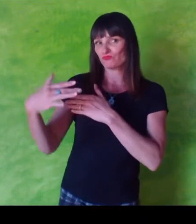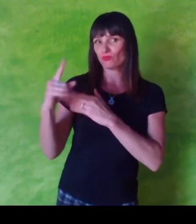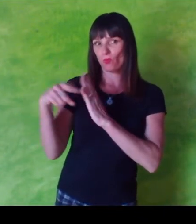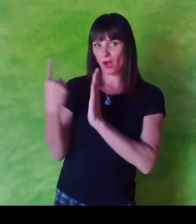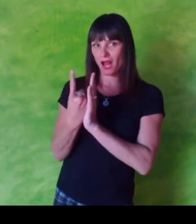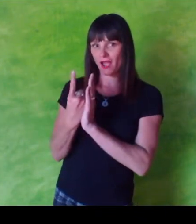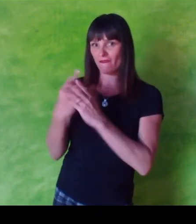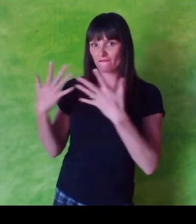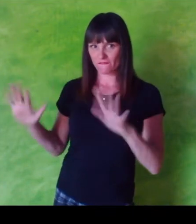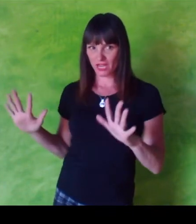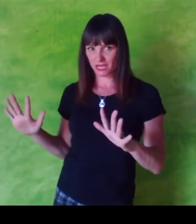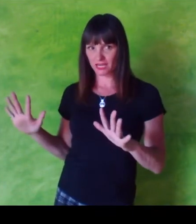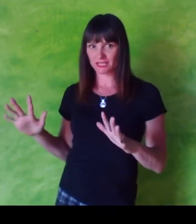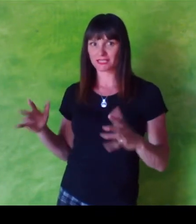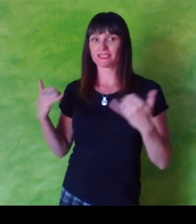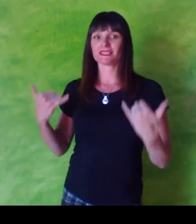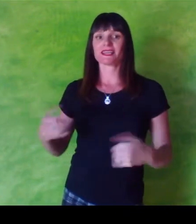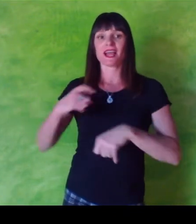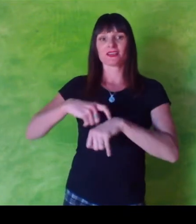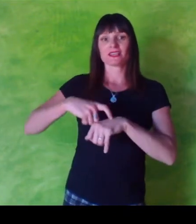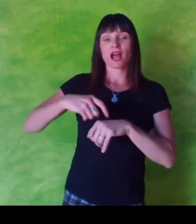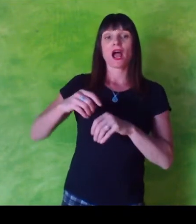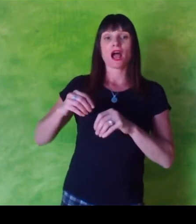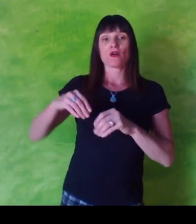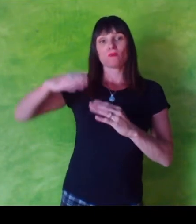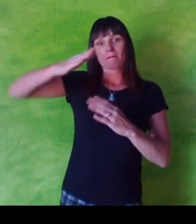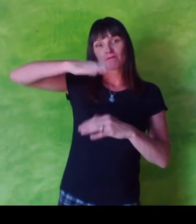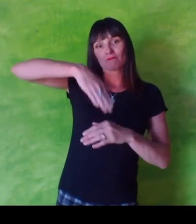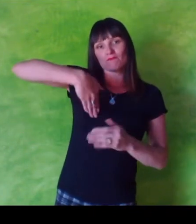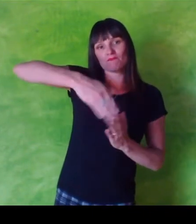okay so it's been about an hour so we're gonna baste them